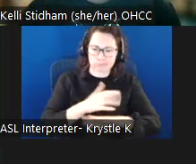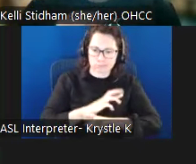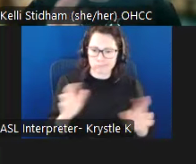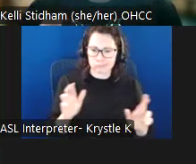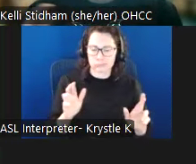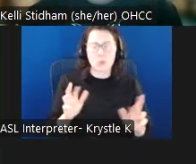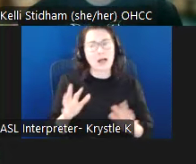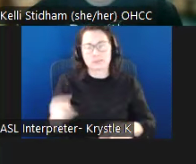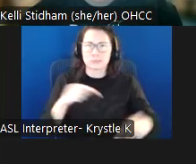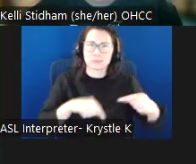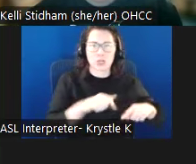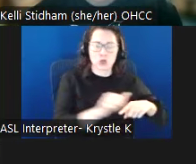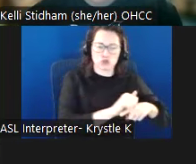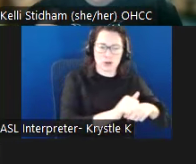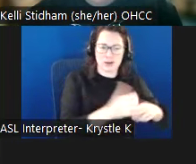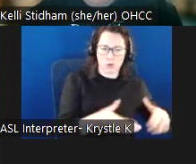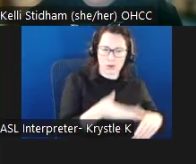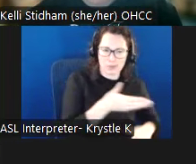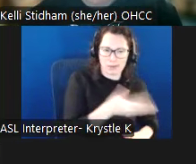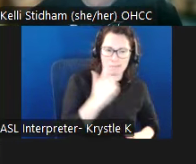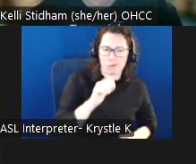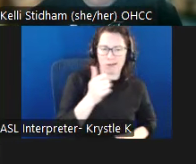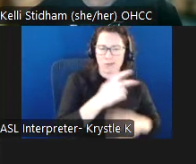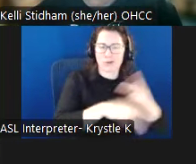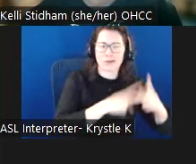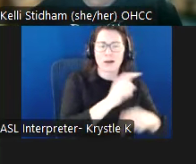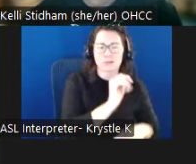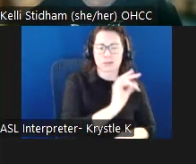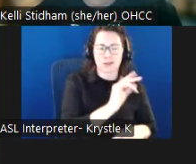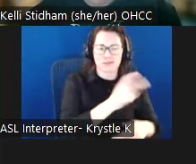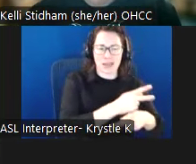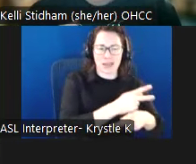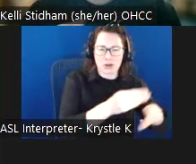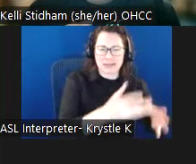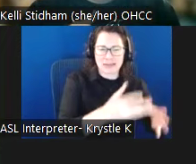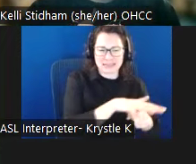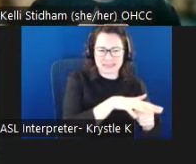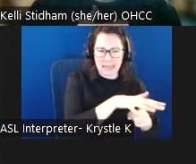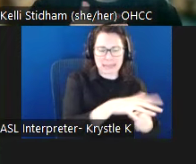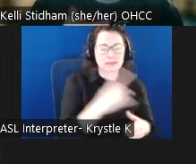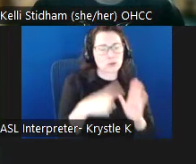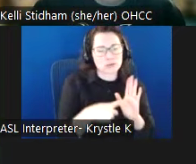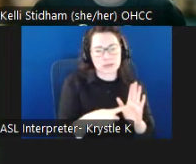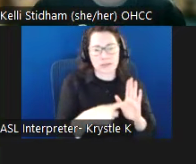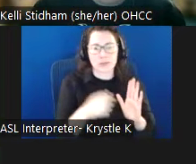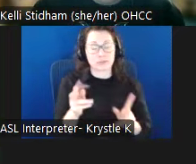mean training was already in place for other types of of caregiving settings